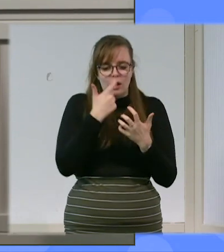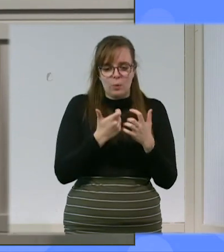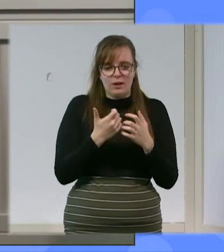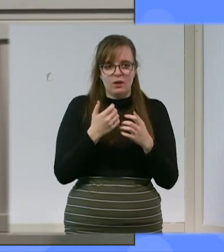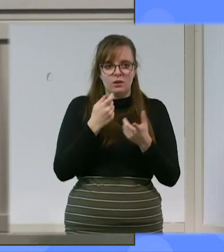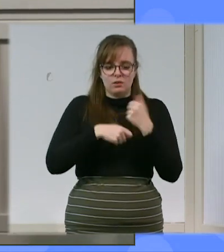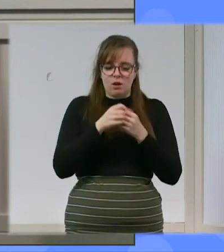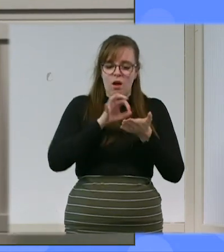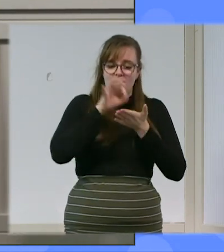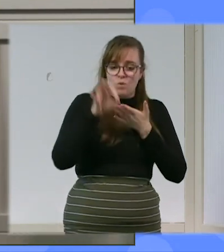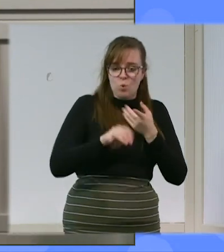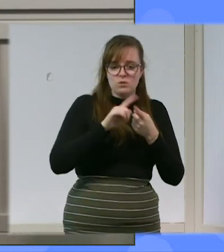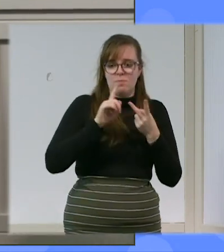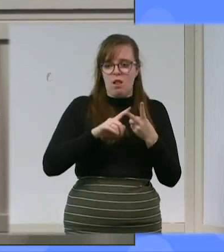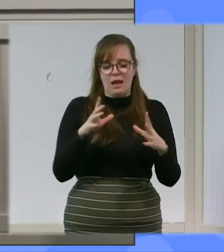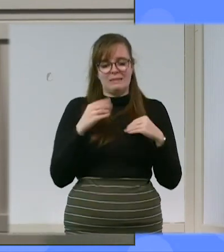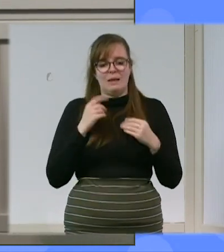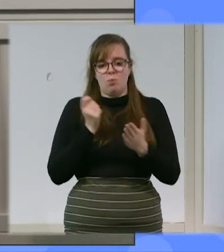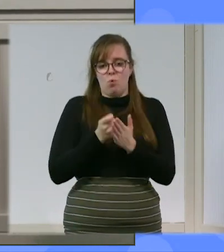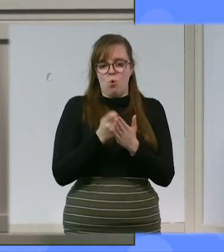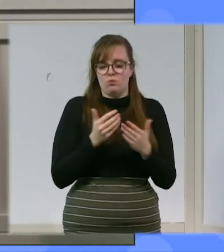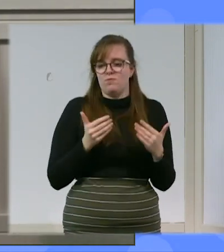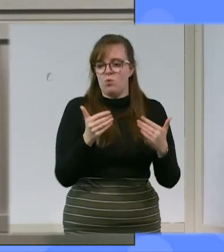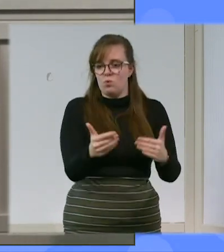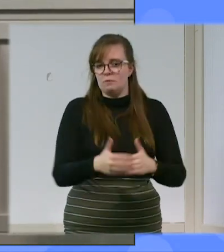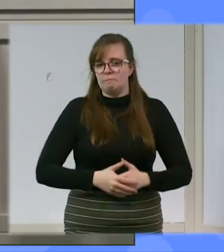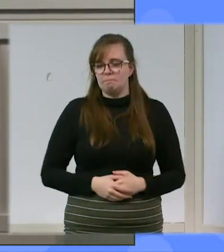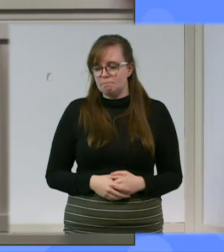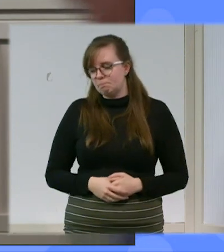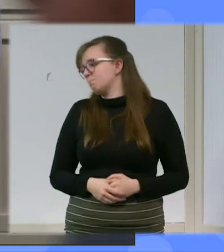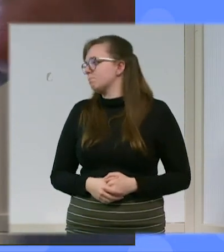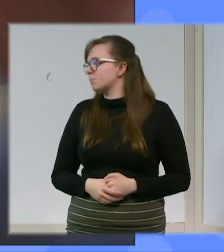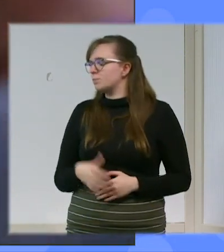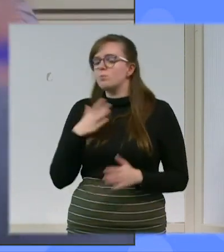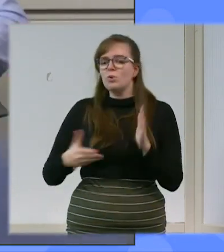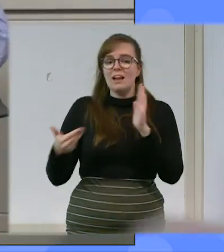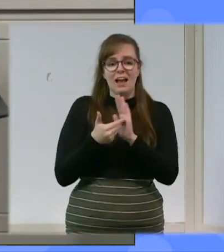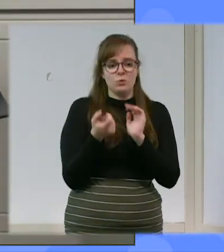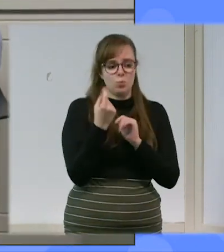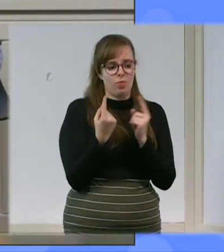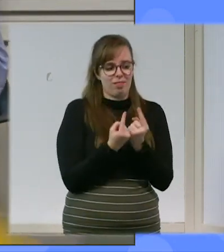acceptable cost to people going forward started one thing I think I think